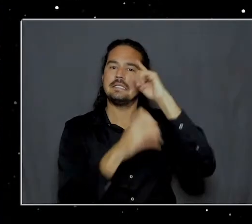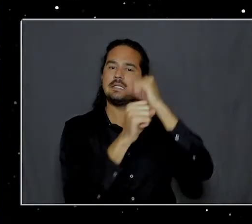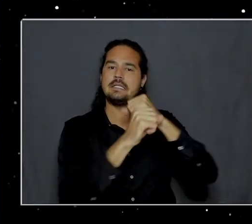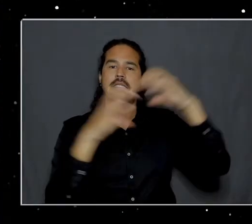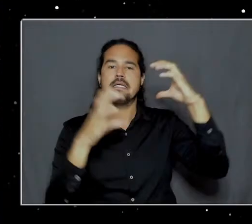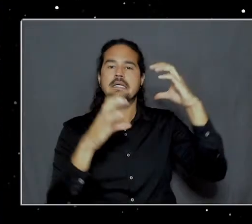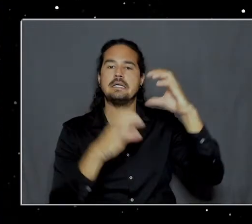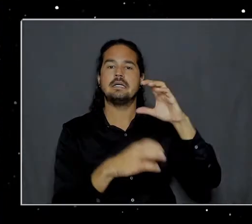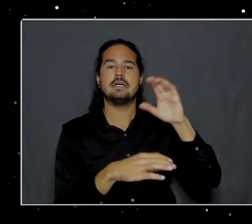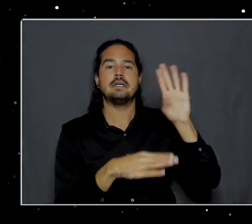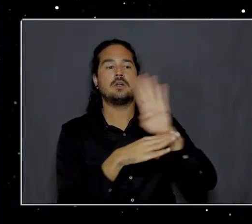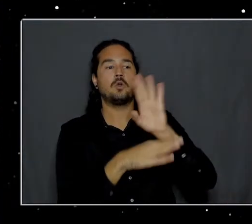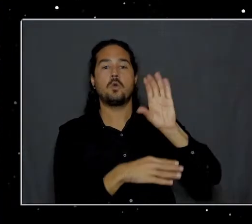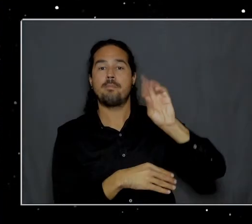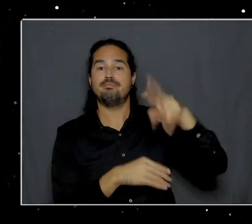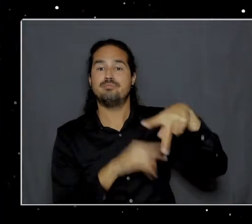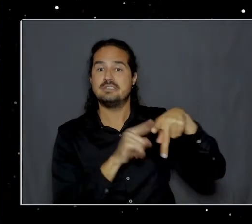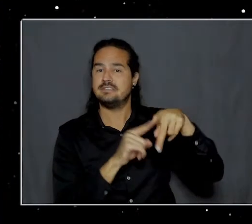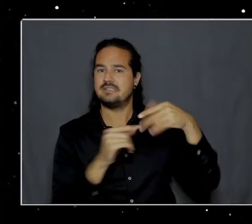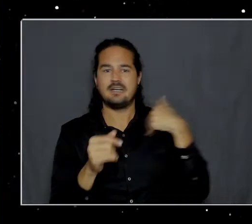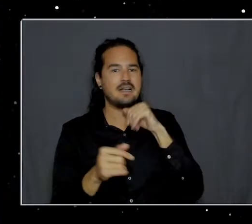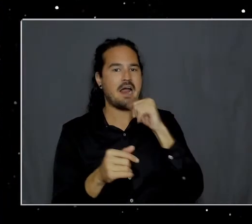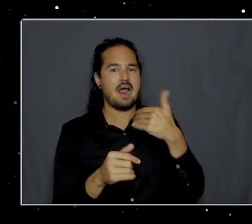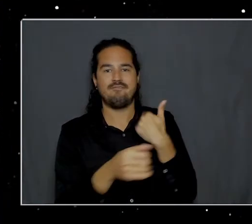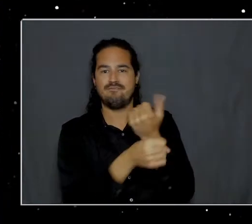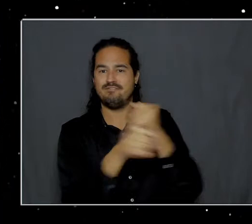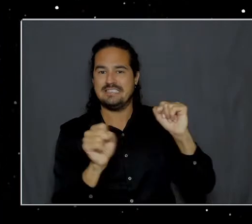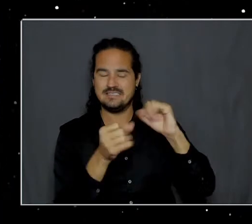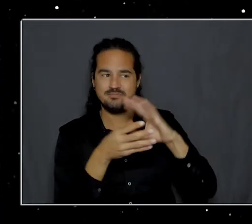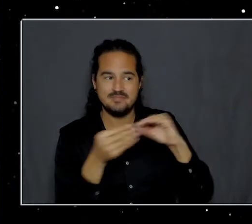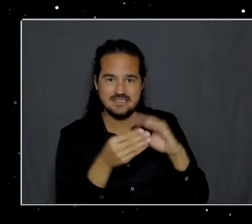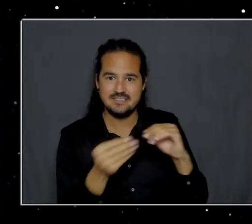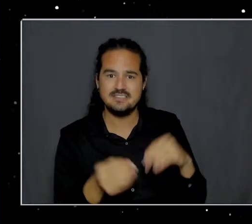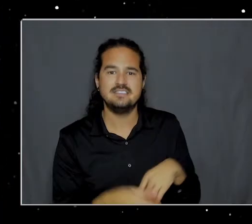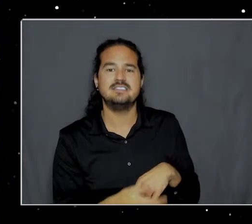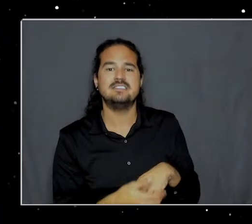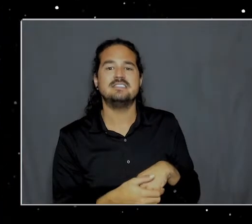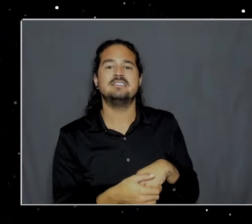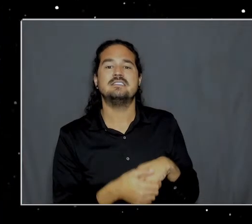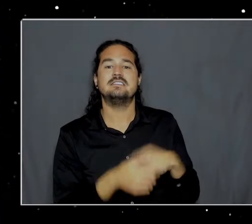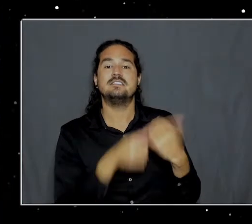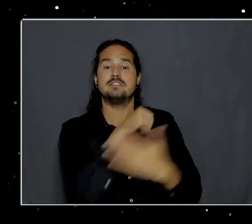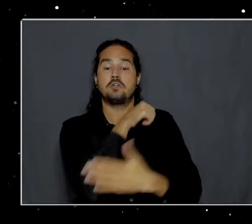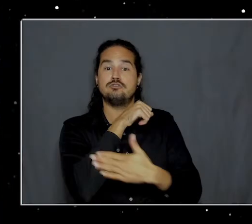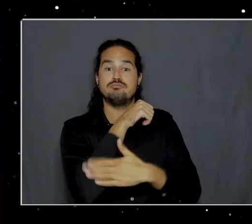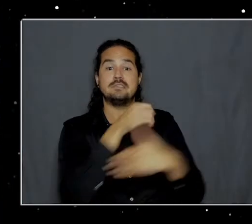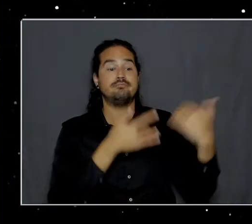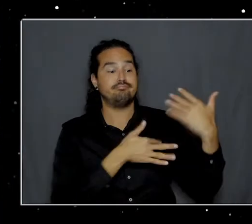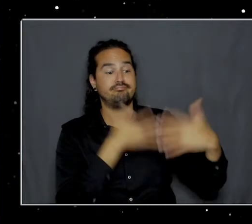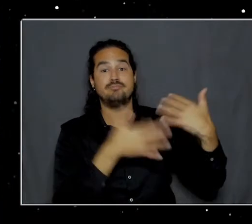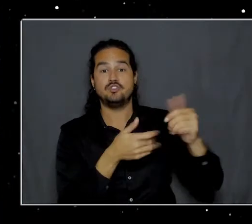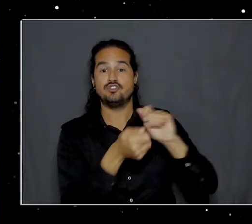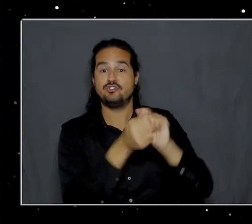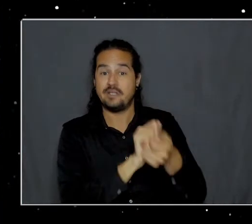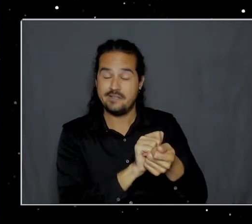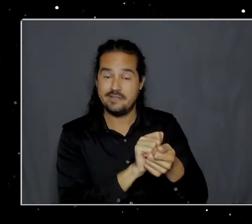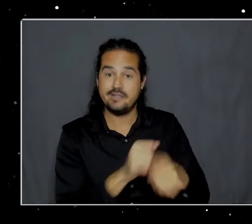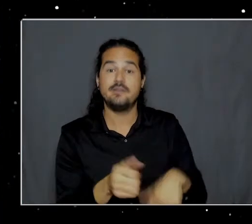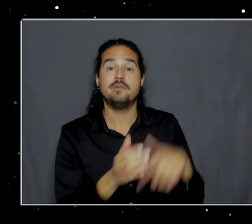WE DIDN'T THINK OF SPEECH IN TERMS OF CORPORATIONS. CORPORATIONS DIDN'T HAVE FREE SPEECH, IN THE SENSE THAT WE THINK ABOUT IT TODAY.